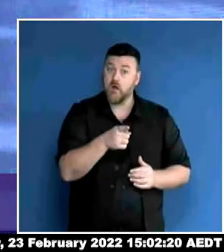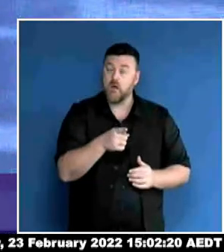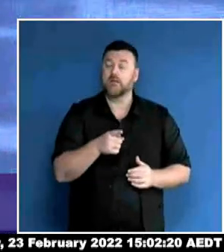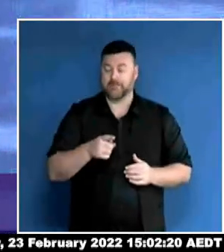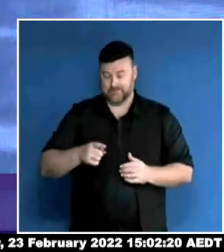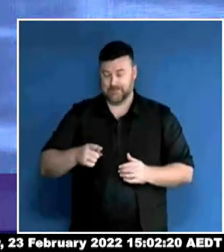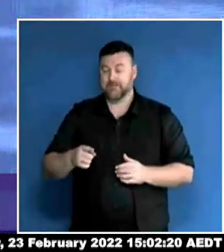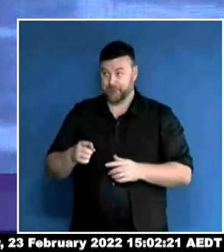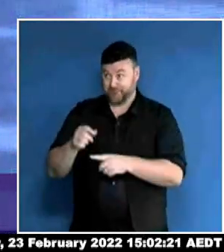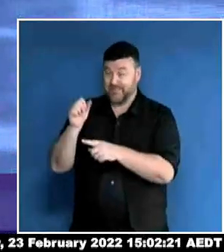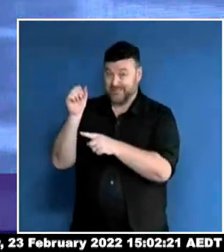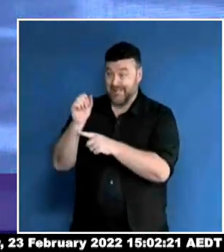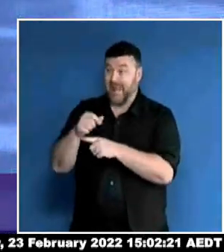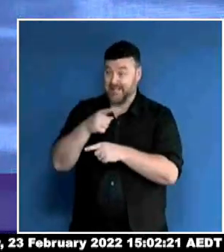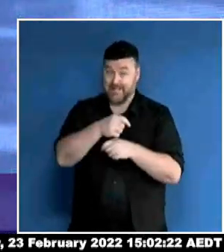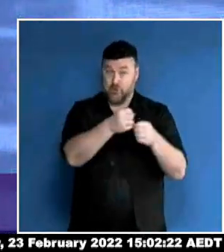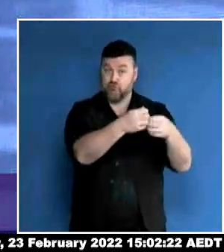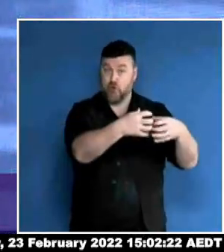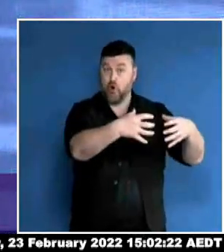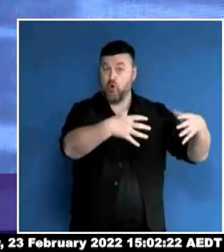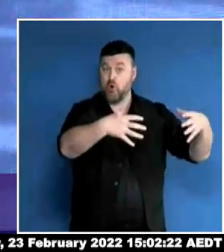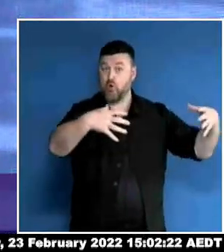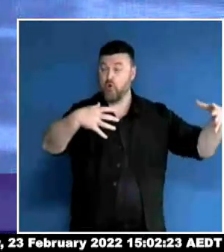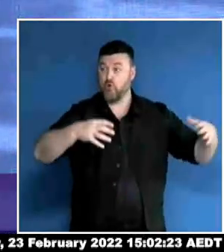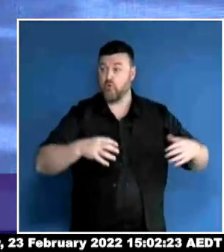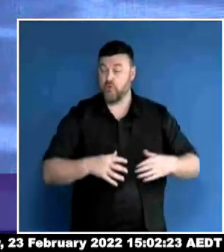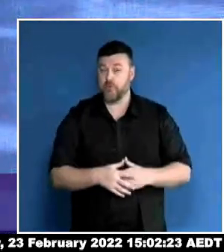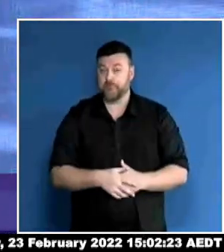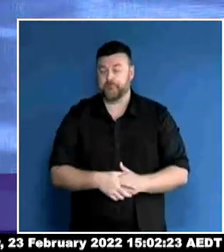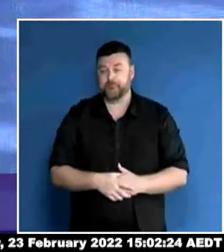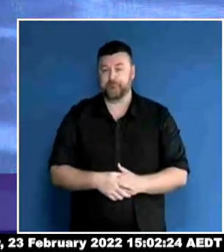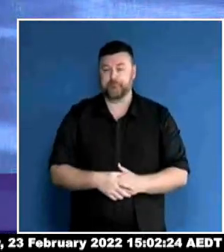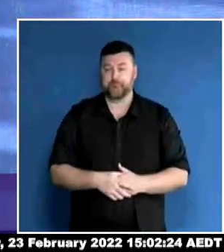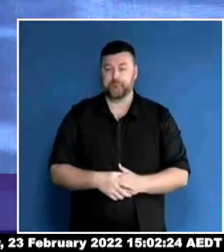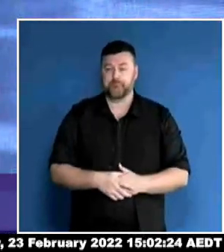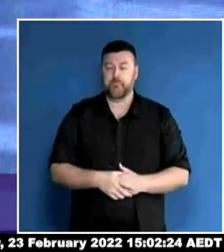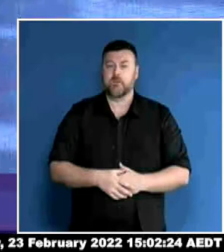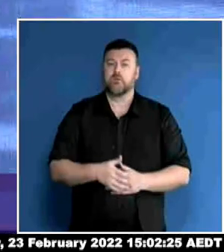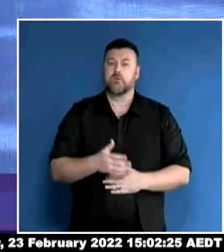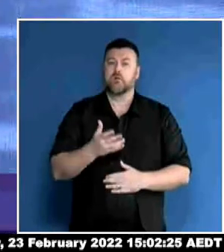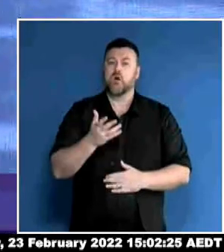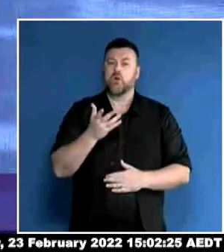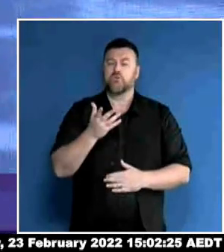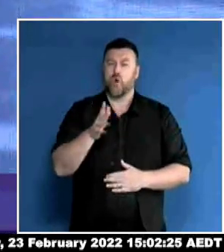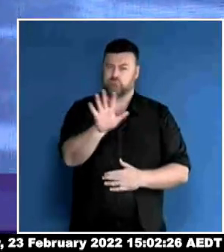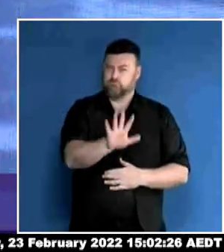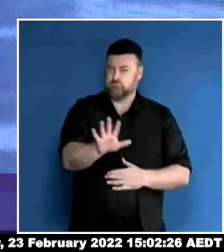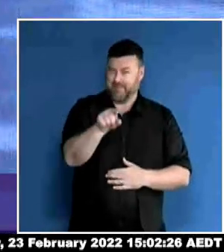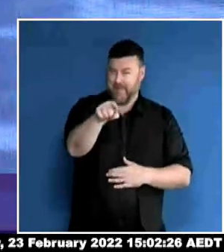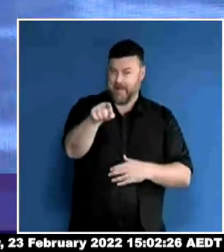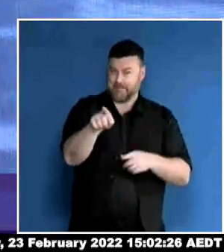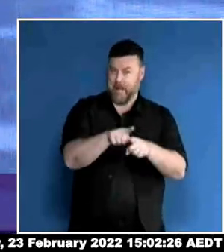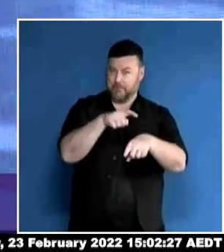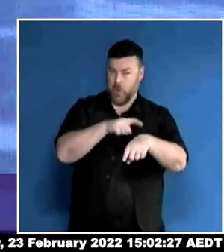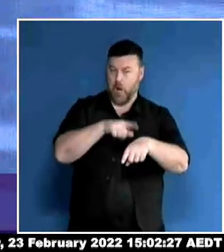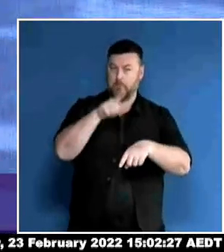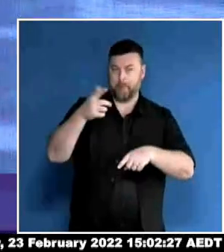And around this time - so when you had the pay increase - you were working